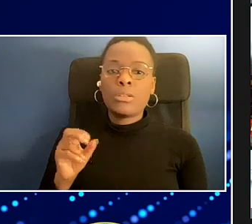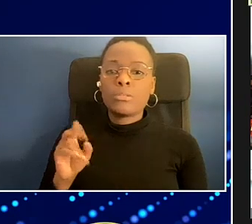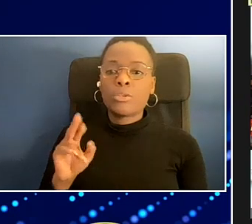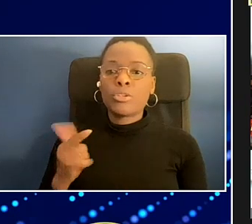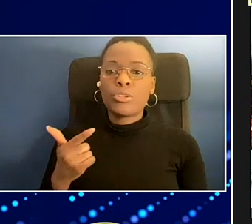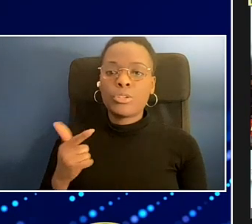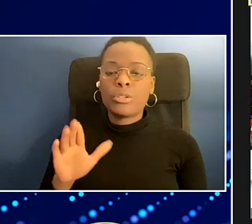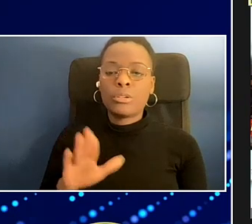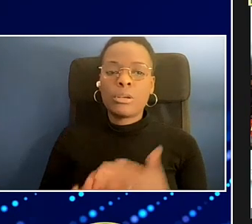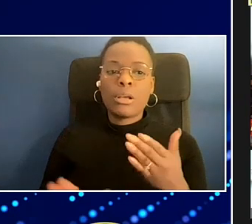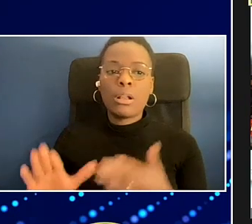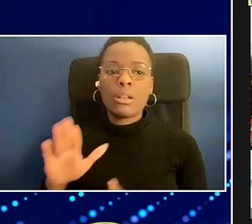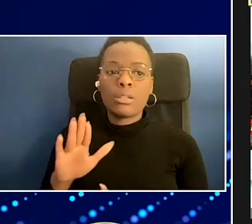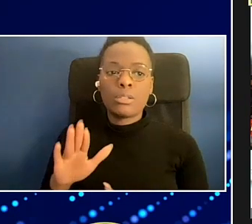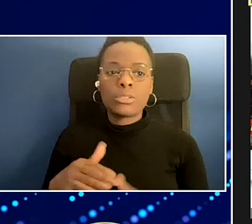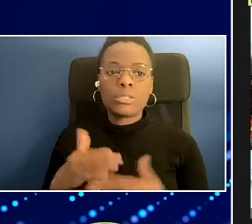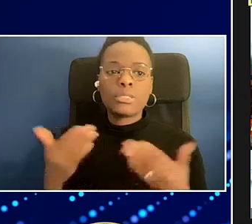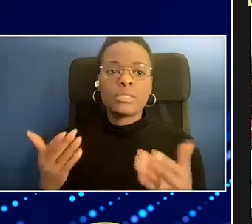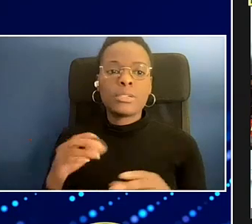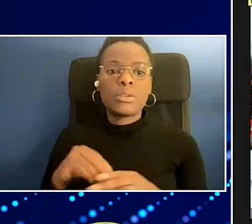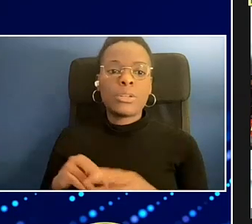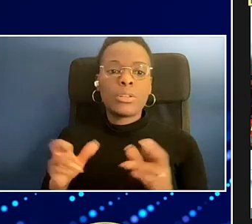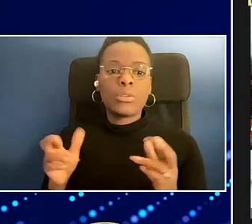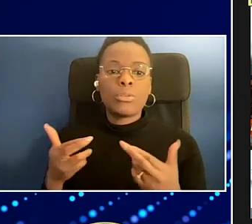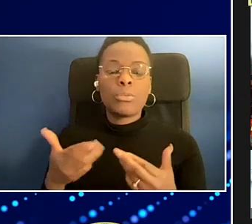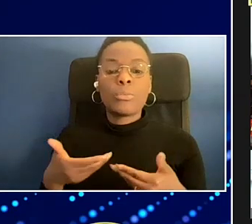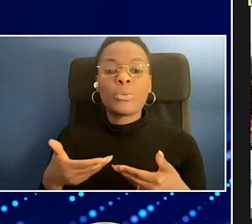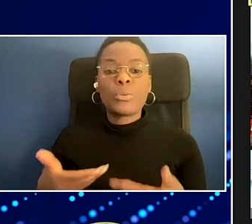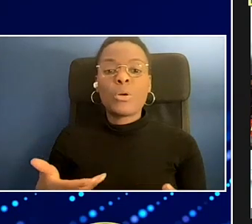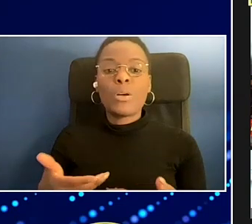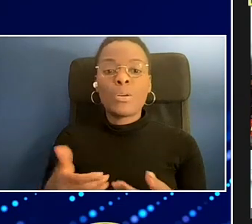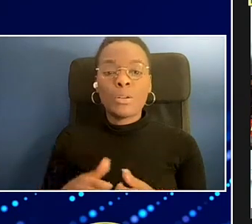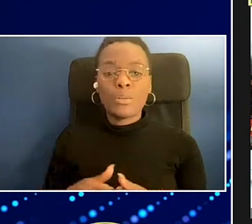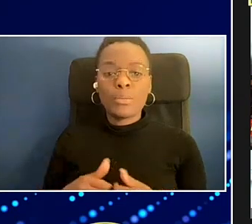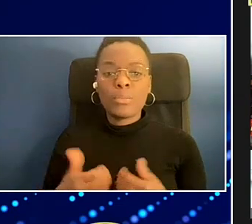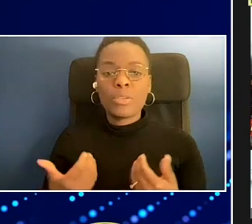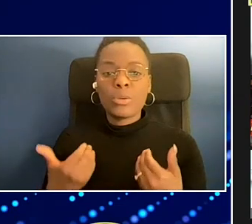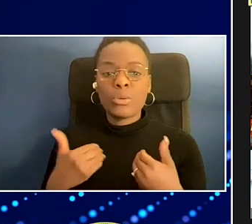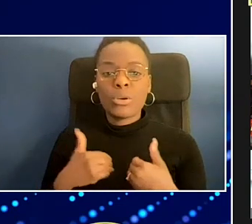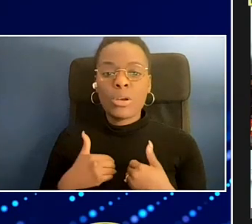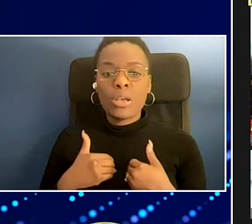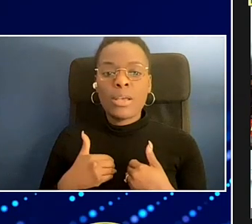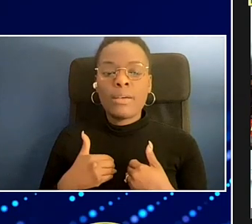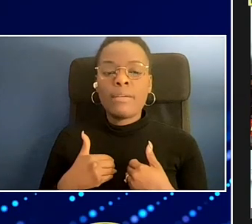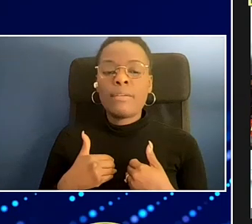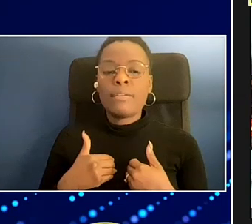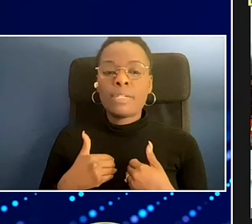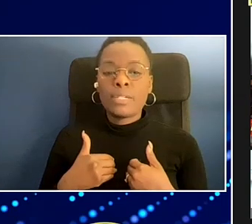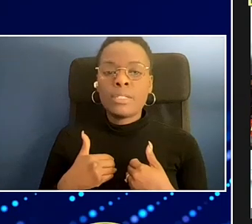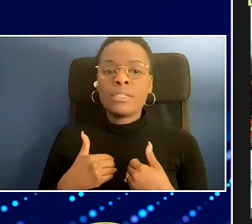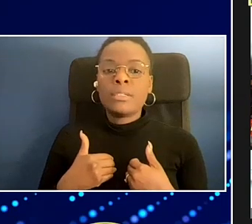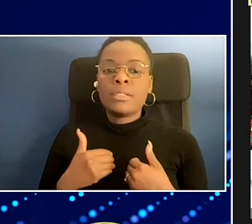Welcome, Michael. Welcome to public comment. You'll have three minutes to address the committee. You'll be given a 30-second heads-up.